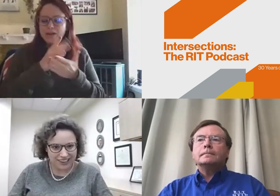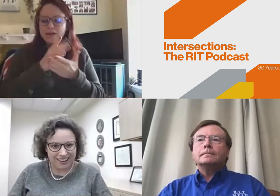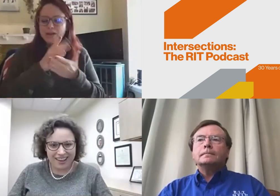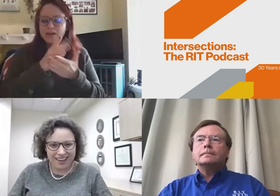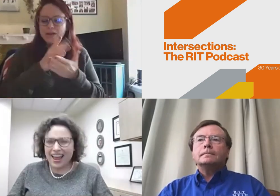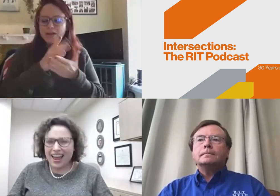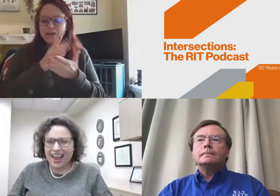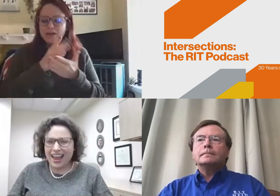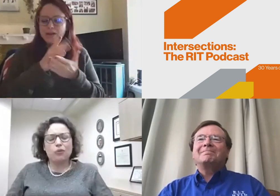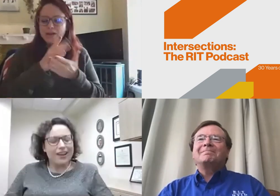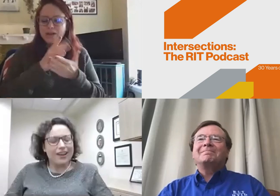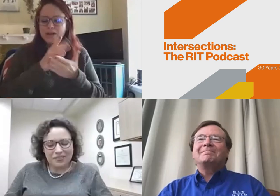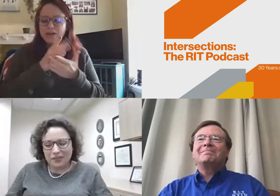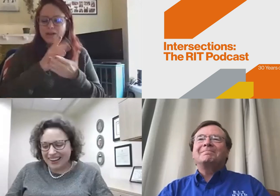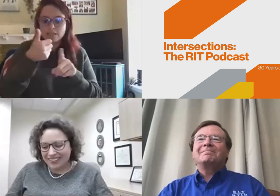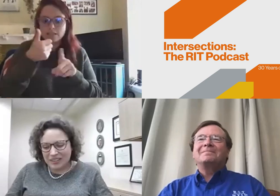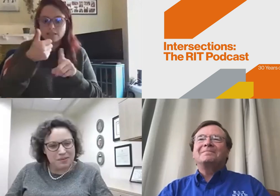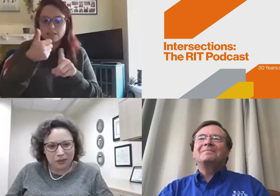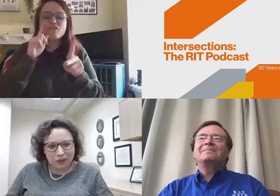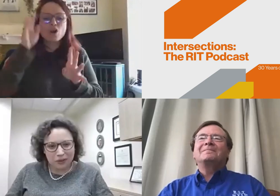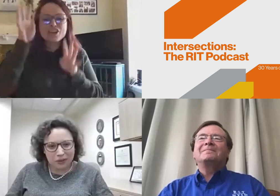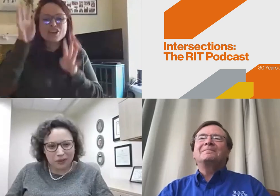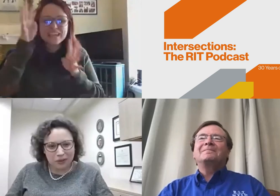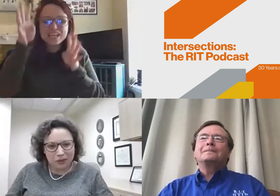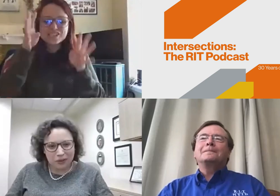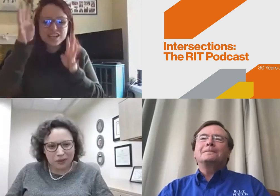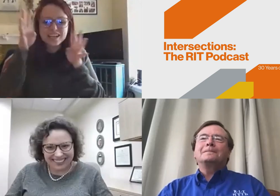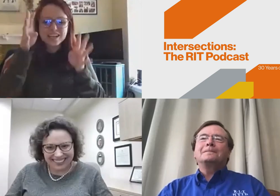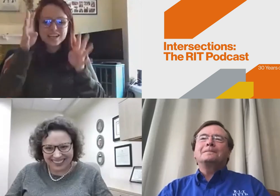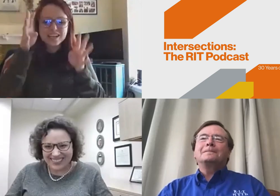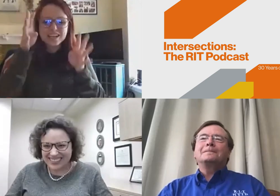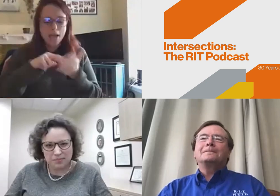And really, what could be more RIT?